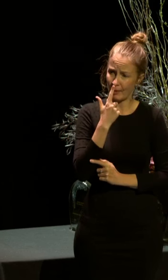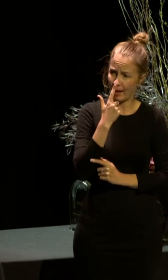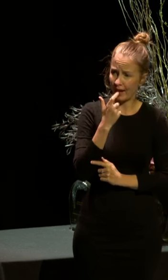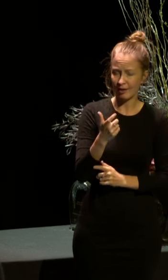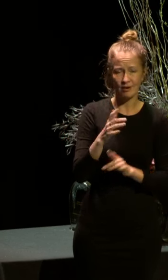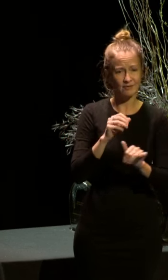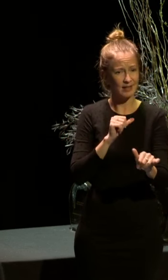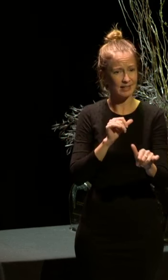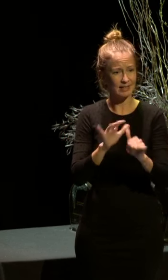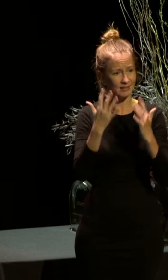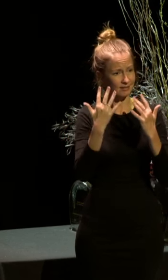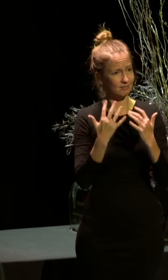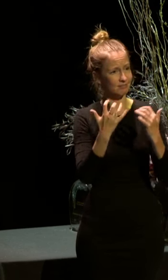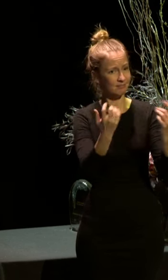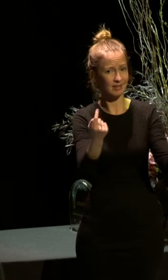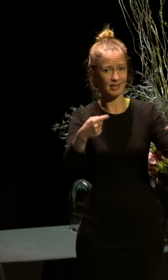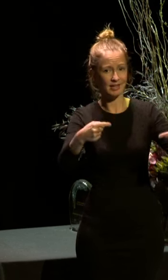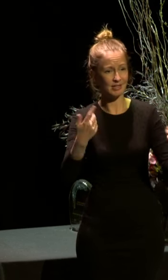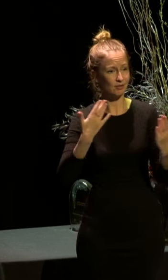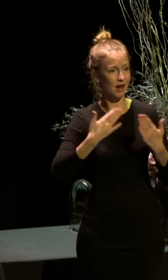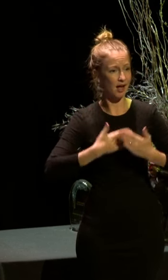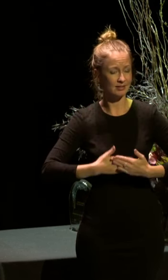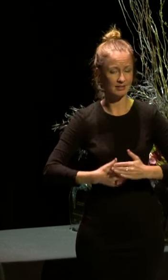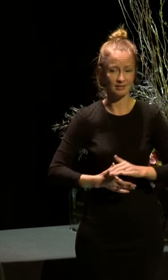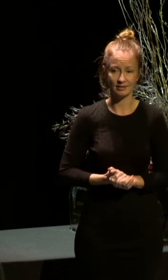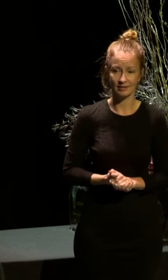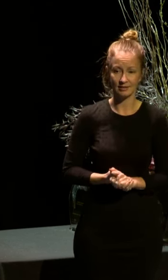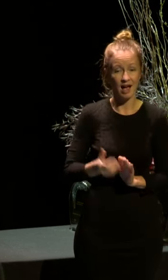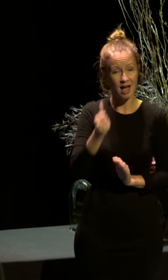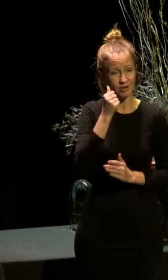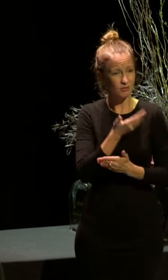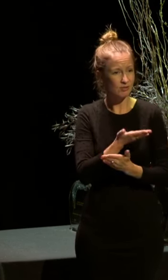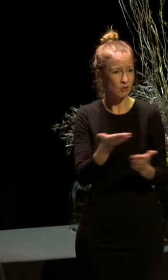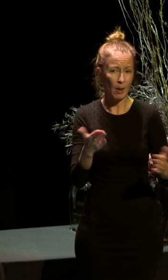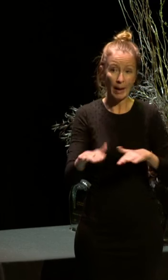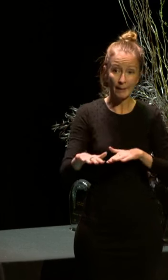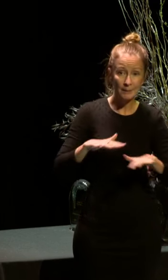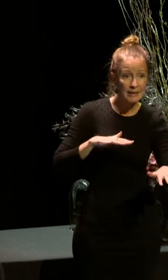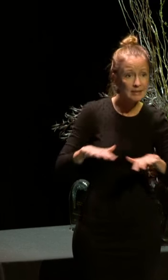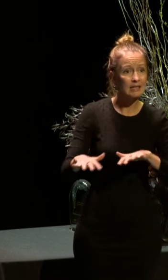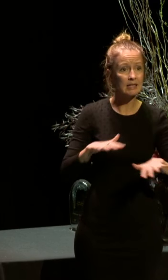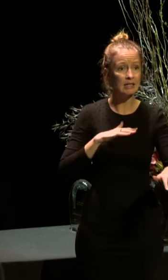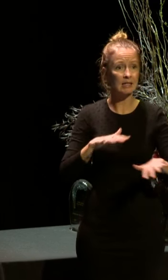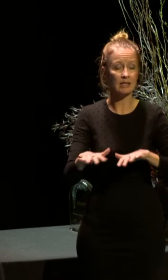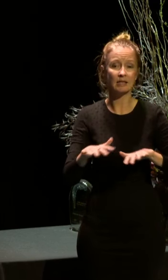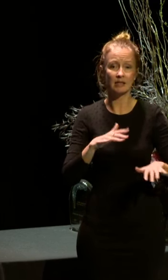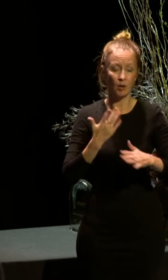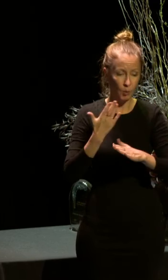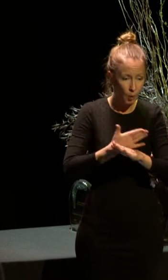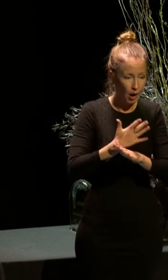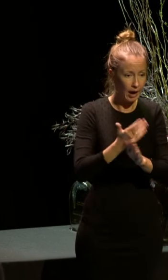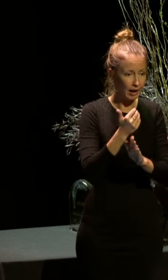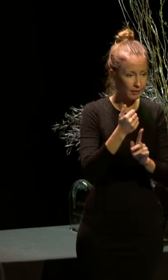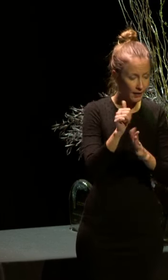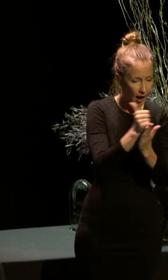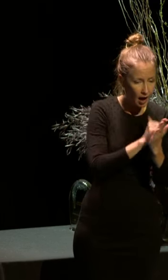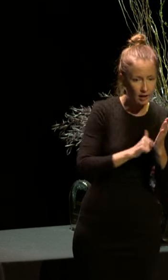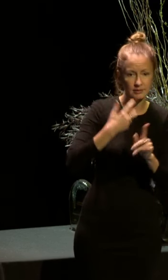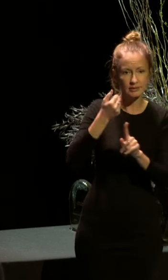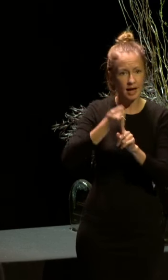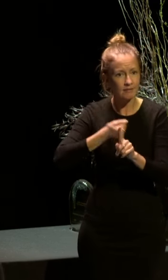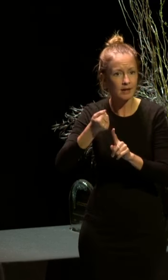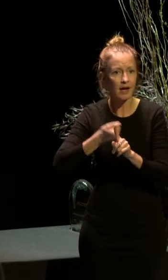We're all so incredibly busy investing in the arts, advocating the arts,